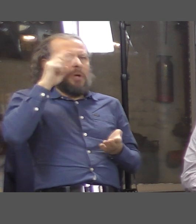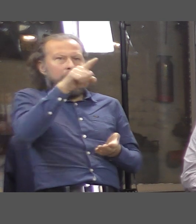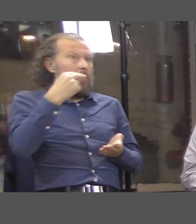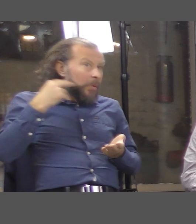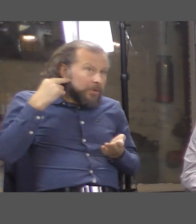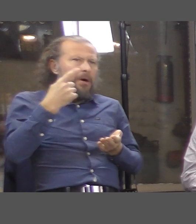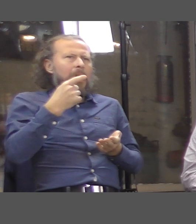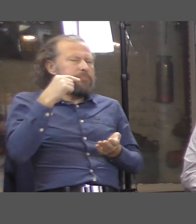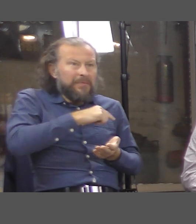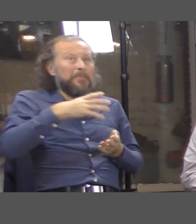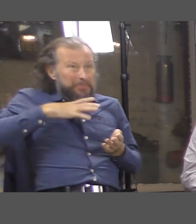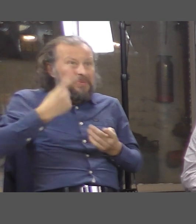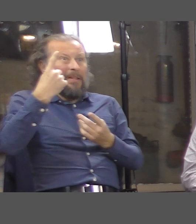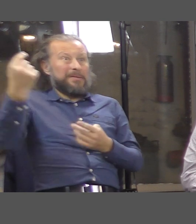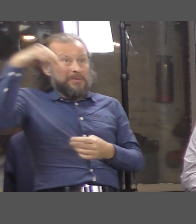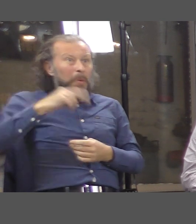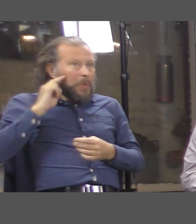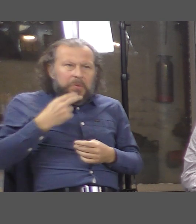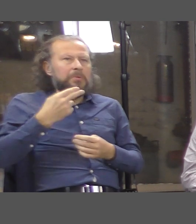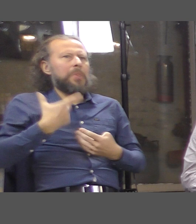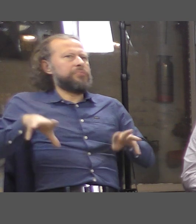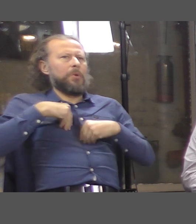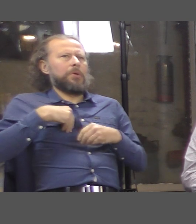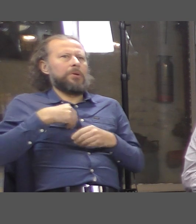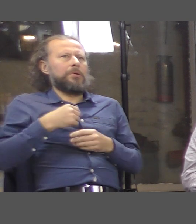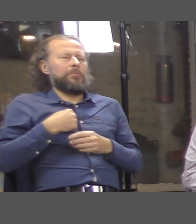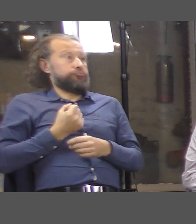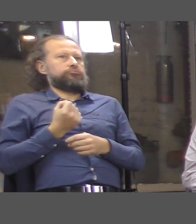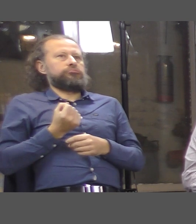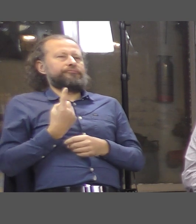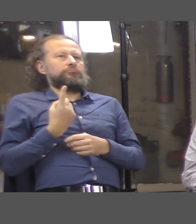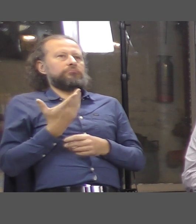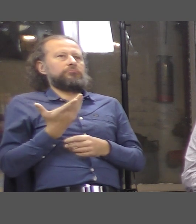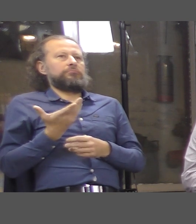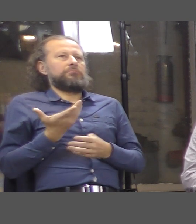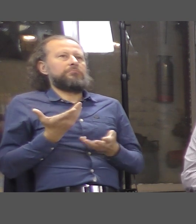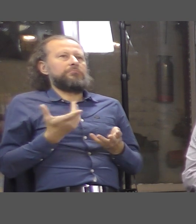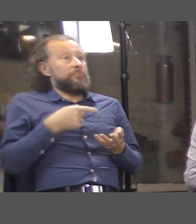I don't understand -- deaf has qualifications and they didn't hire him. I was surprised.